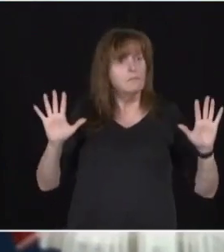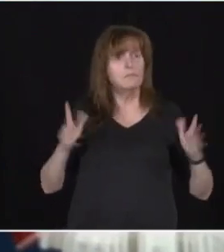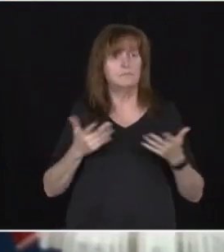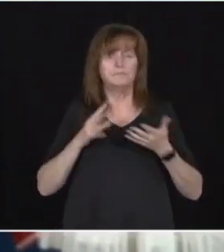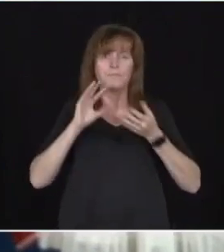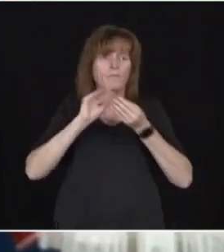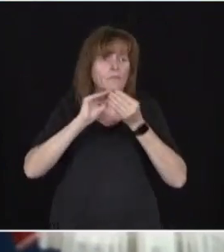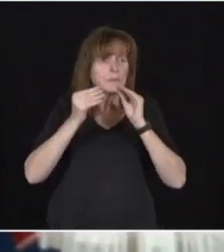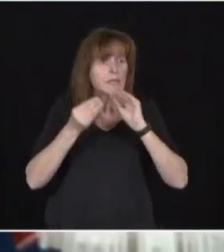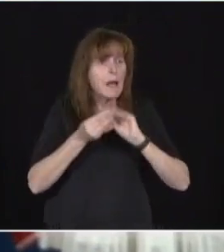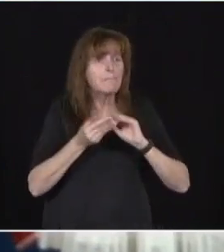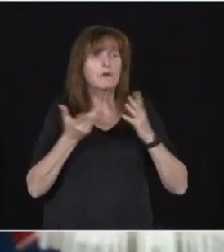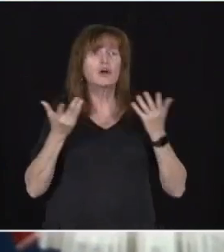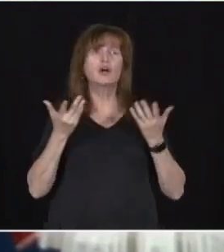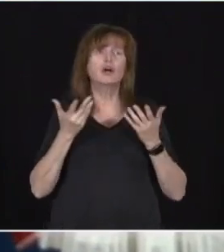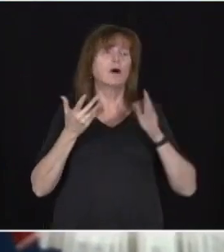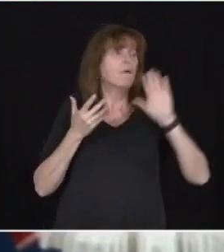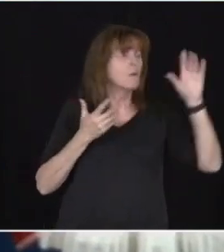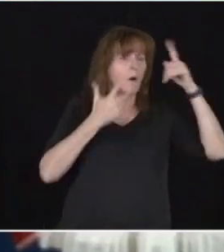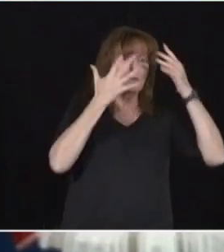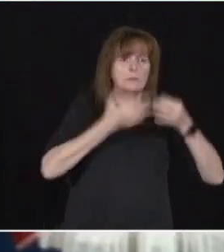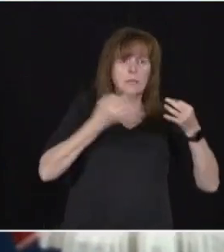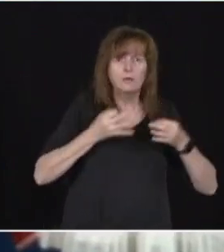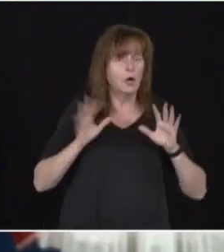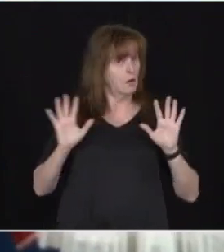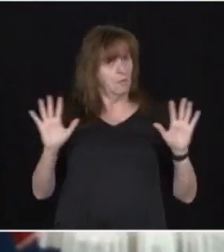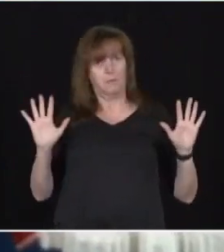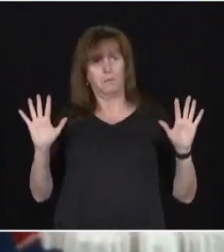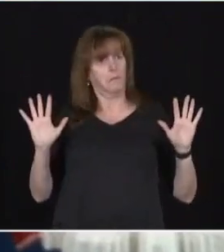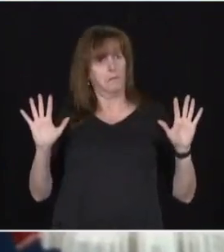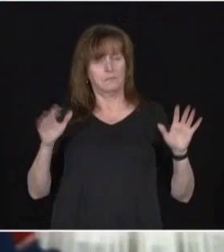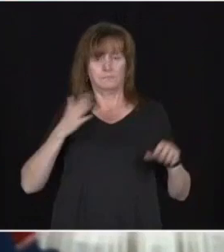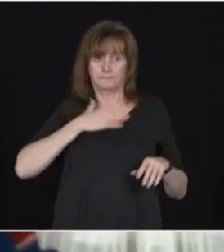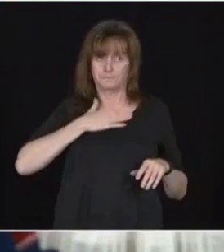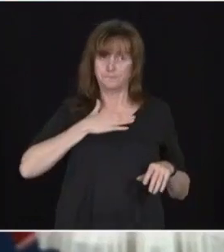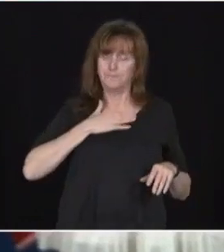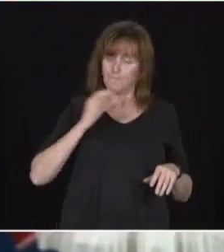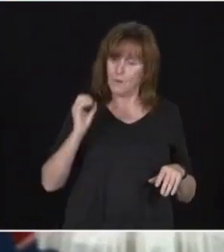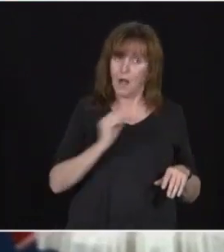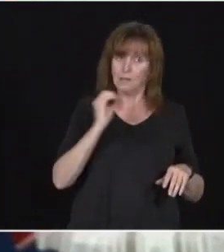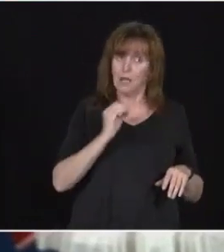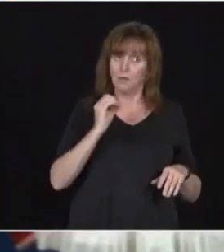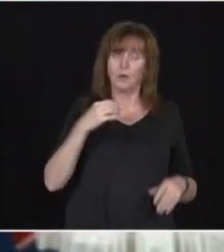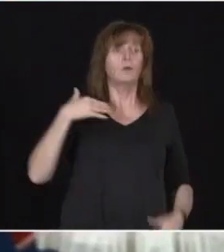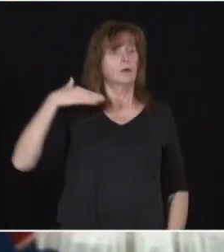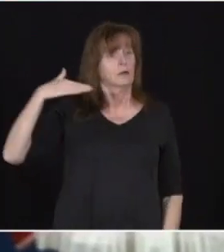in some respect. We respect the differences, the data that's informing those decision-makers. At the end of the day,